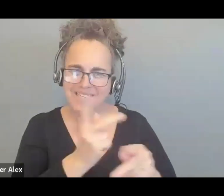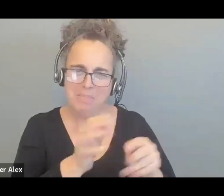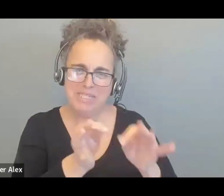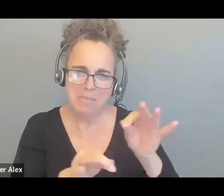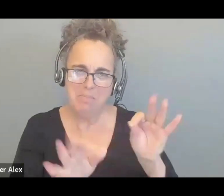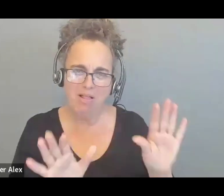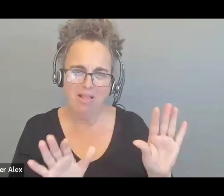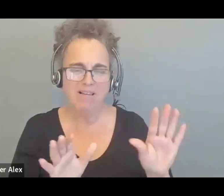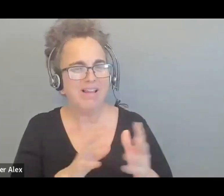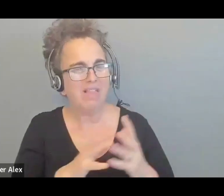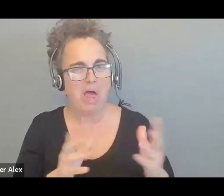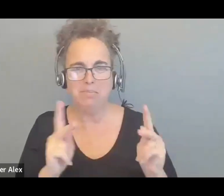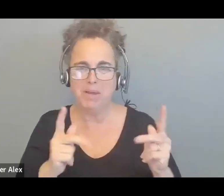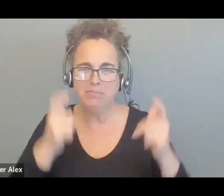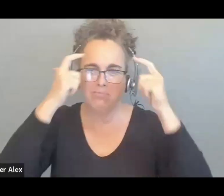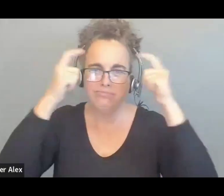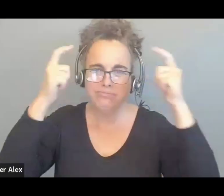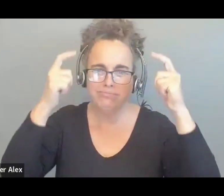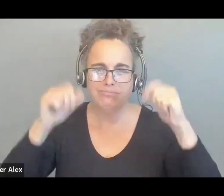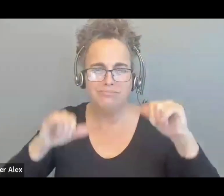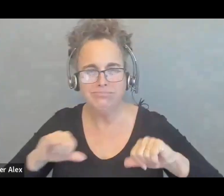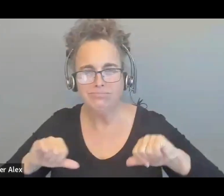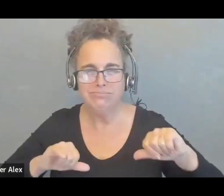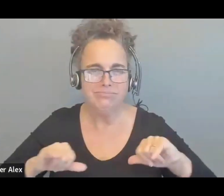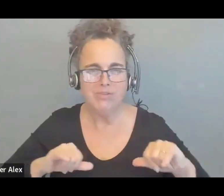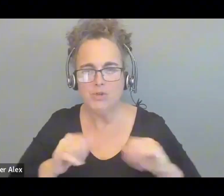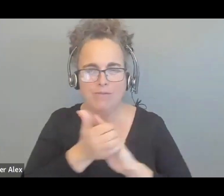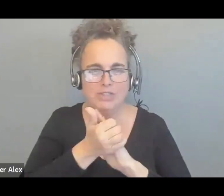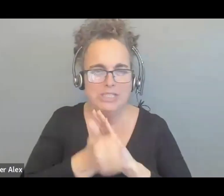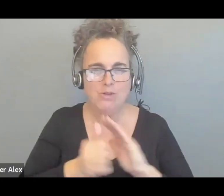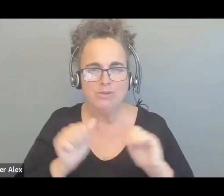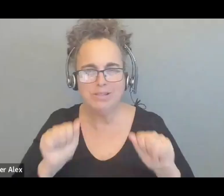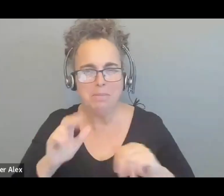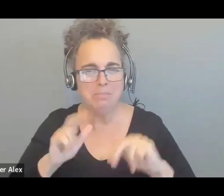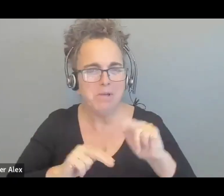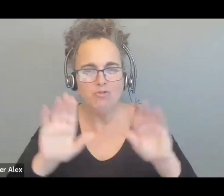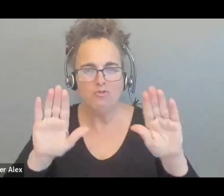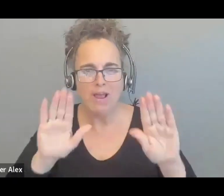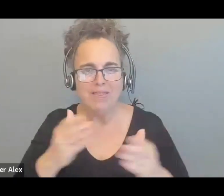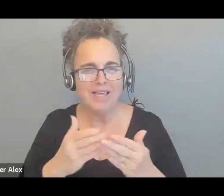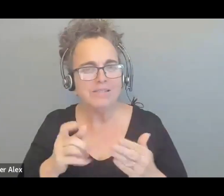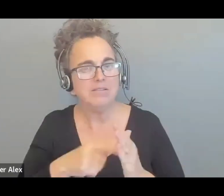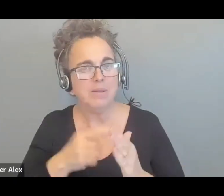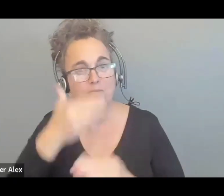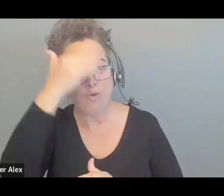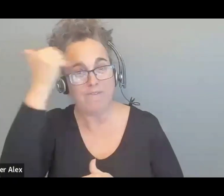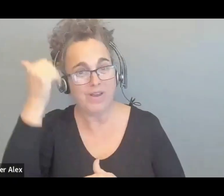and you got all these skills to build great things that you sometimes forget that you're not building it